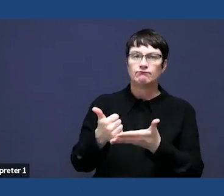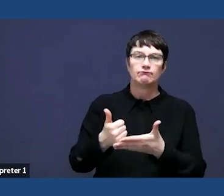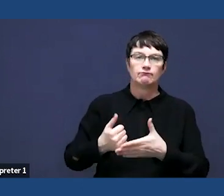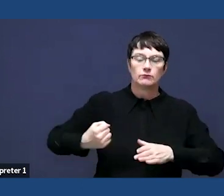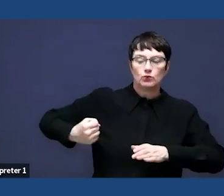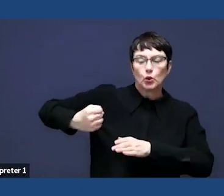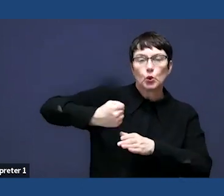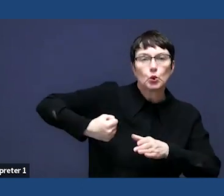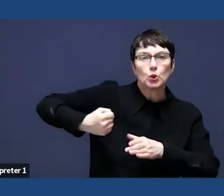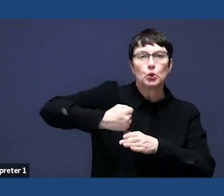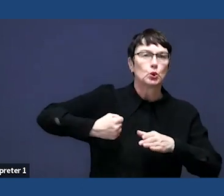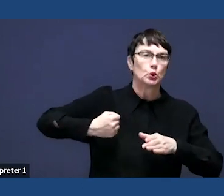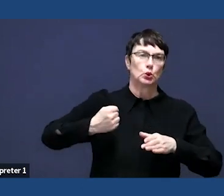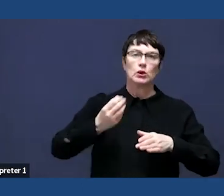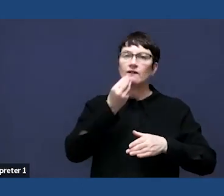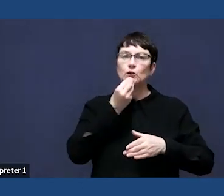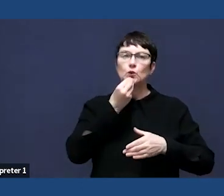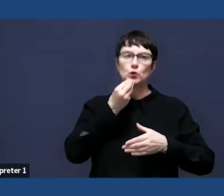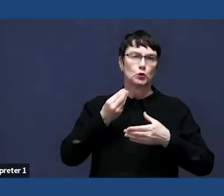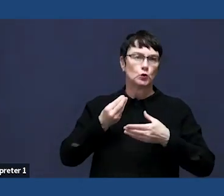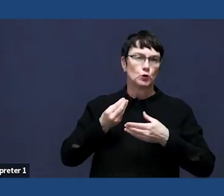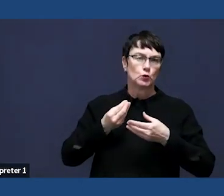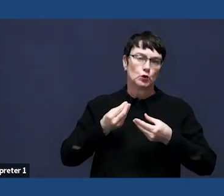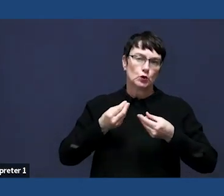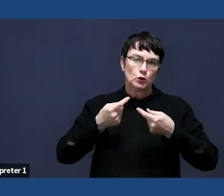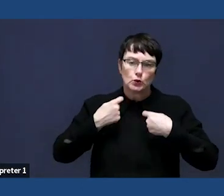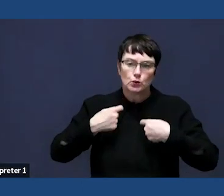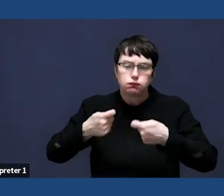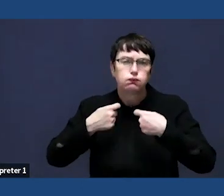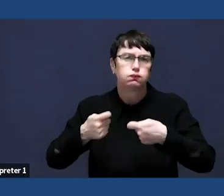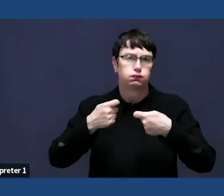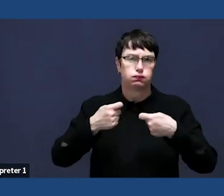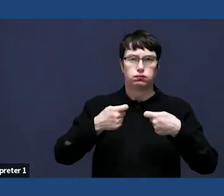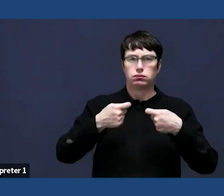We know there's a loneliness epidemic in the US and many other countries.